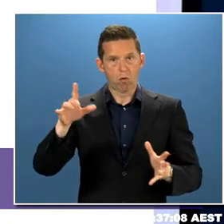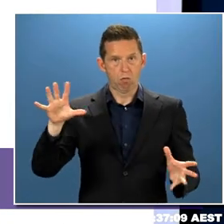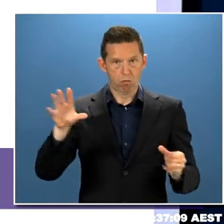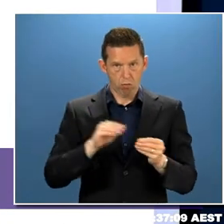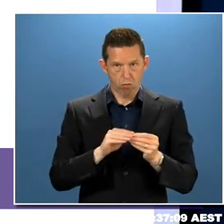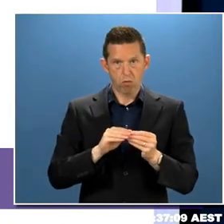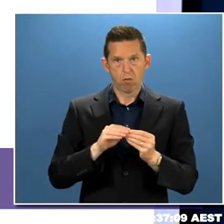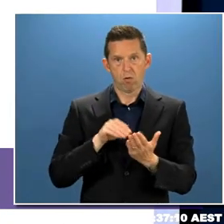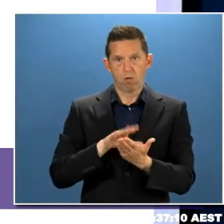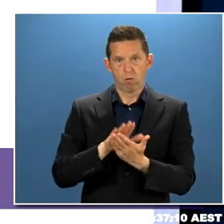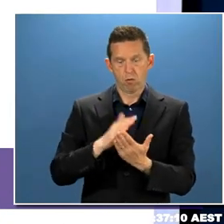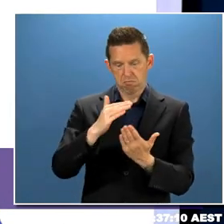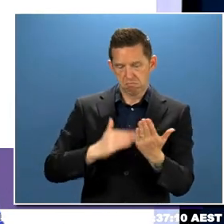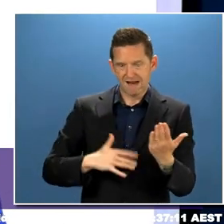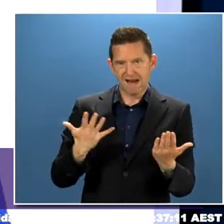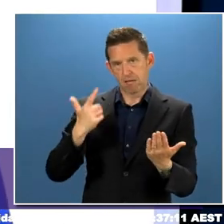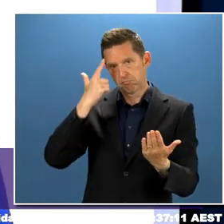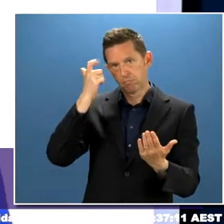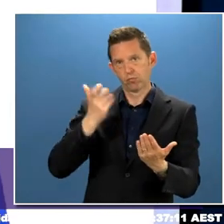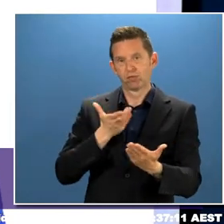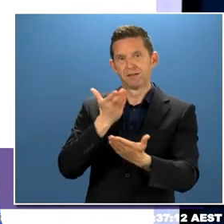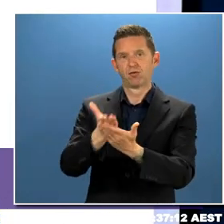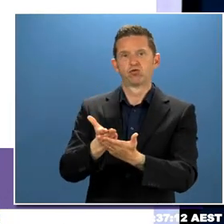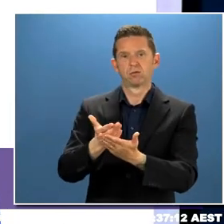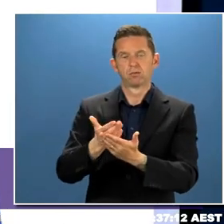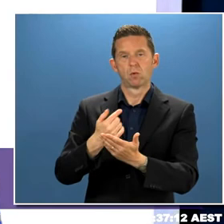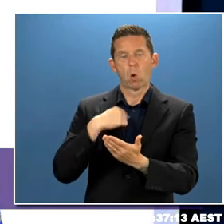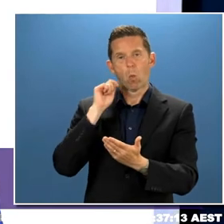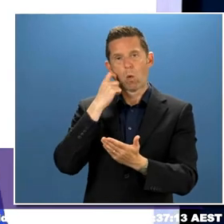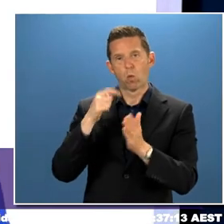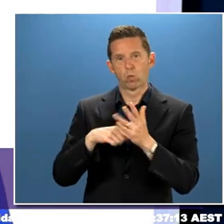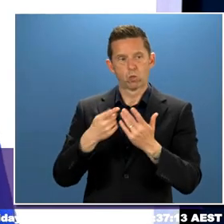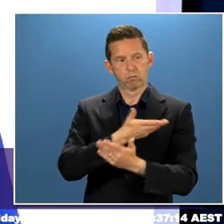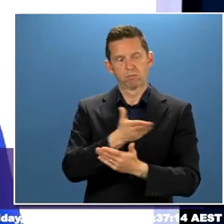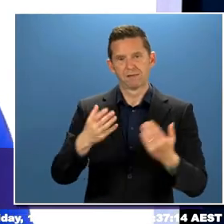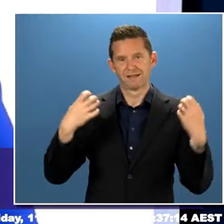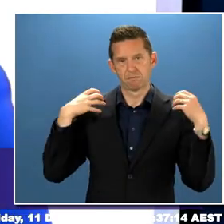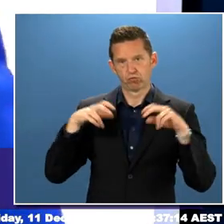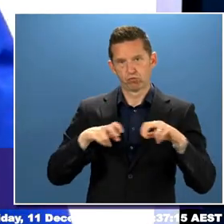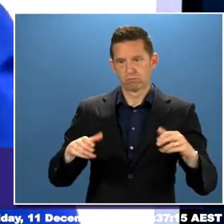to any proposed recommendations that we make to the Commissioners. Thank you, Chair.